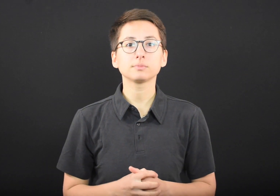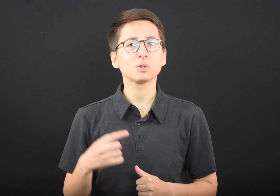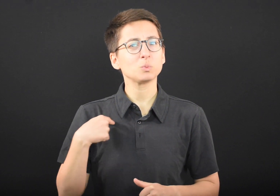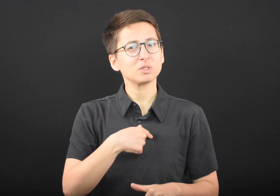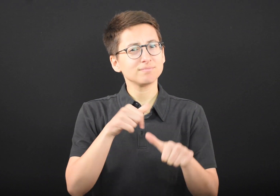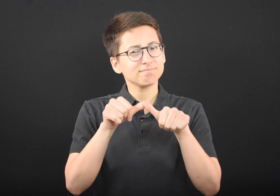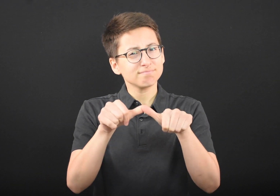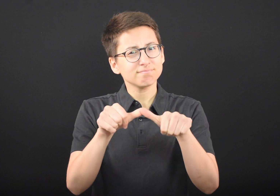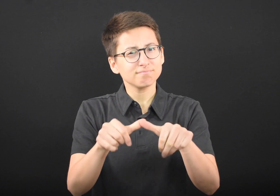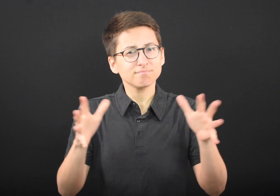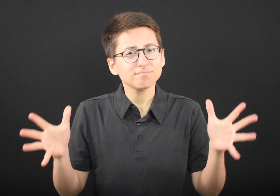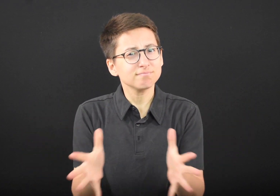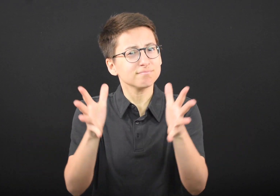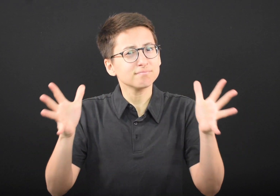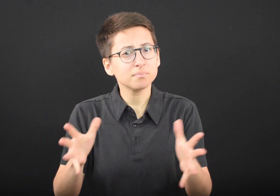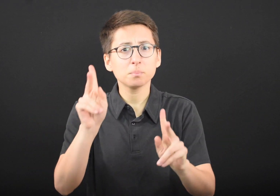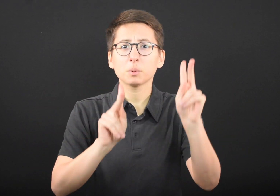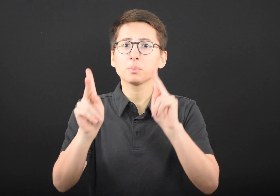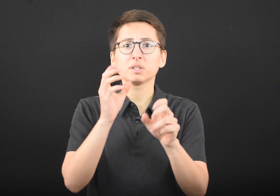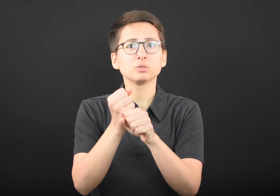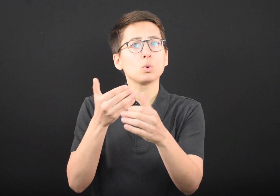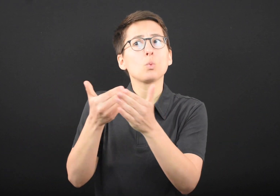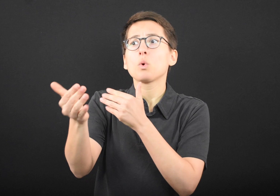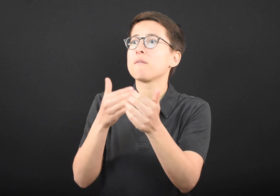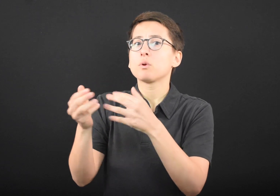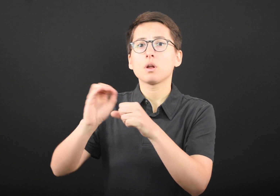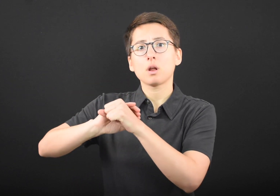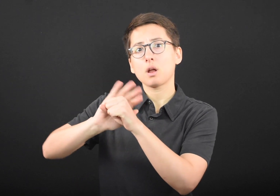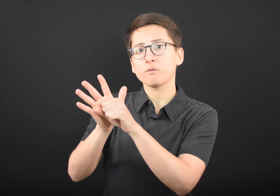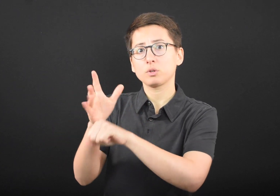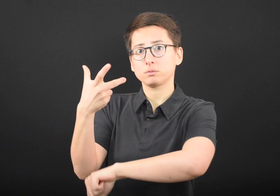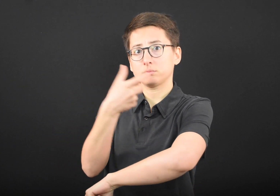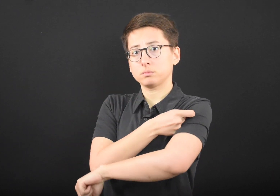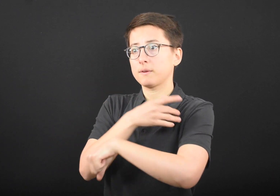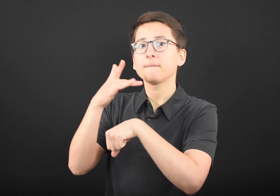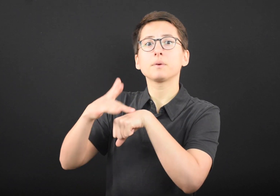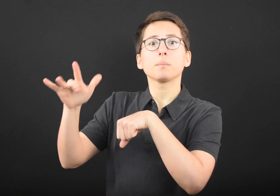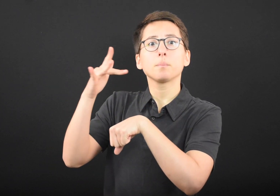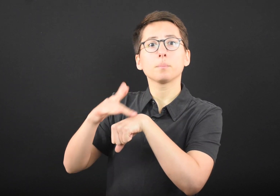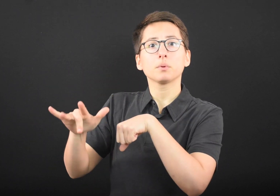of Johnson & Johnson vaccine on hand that had been distributed before the pause. Providers